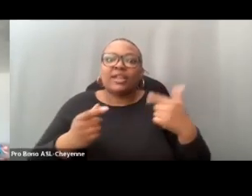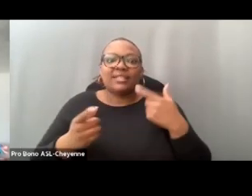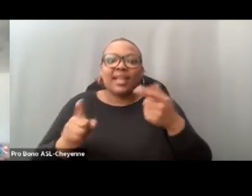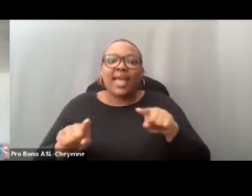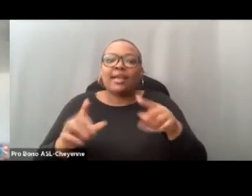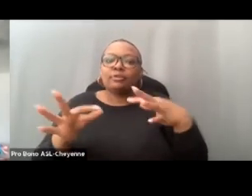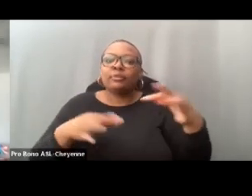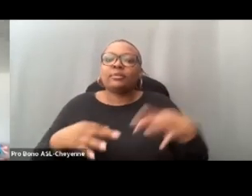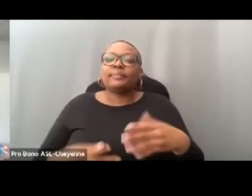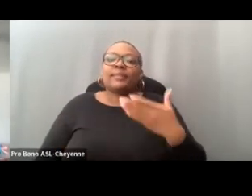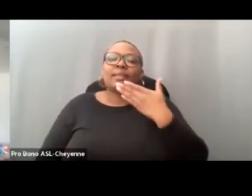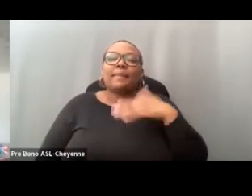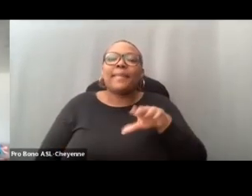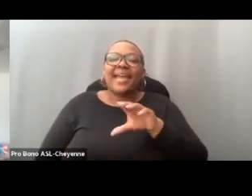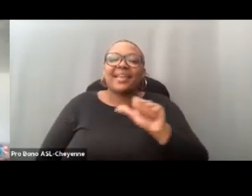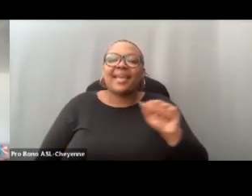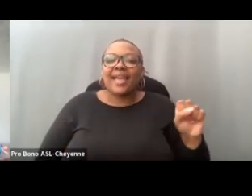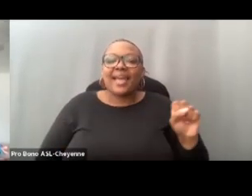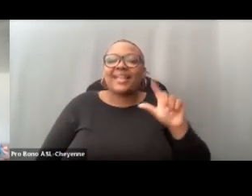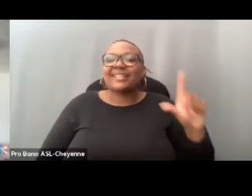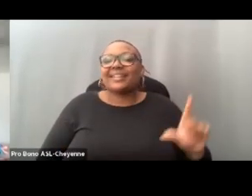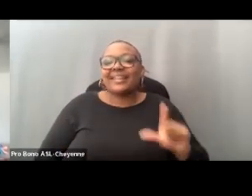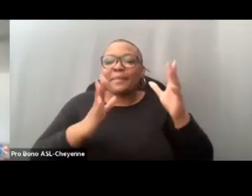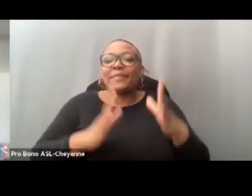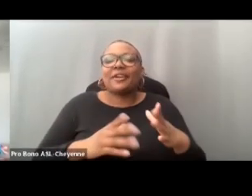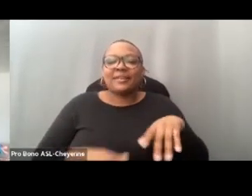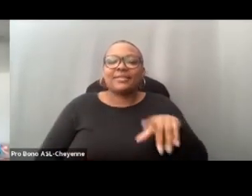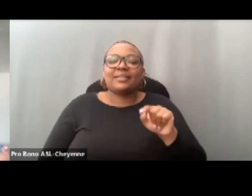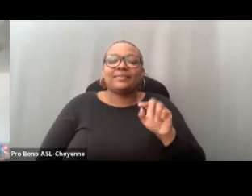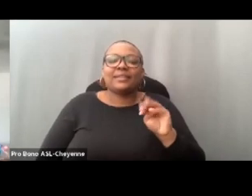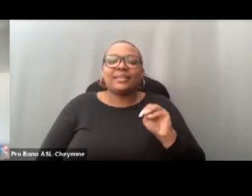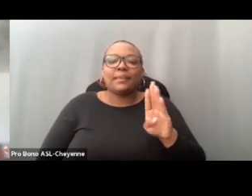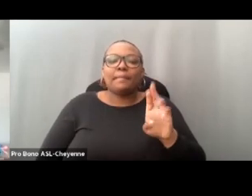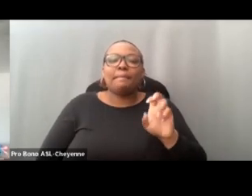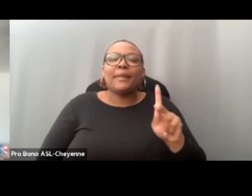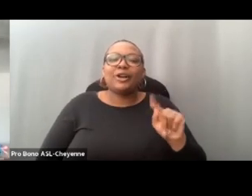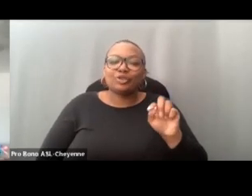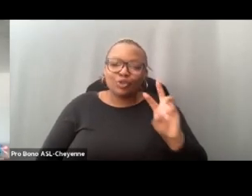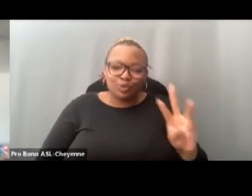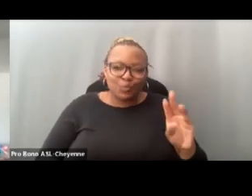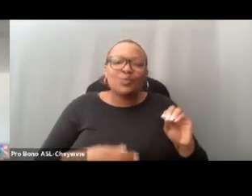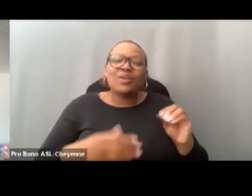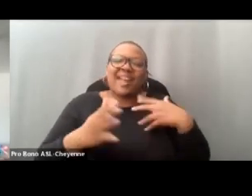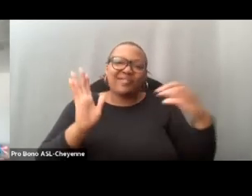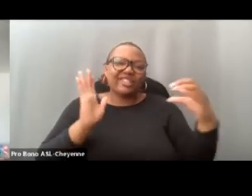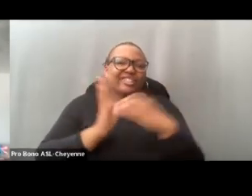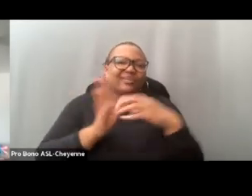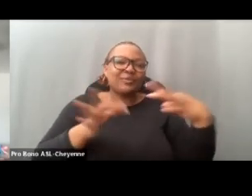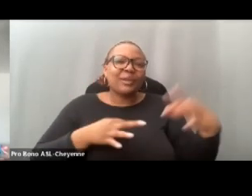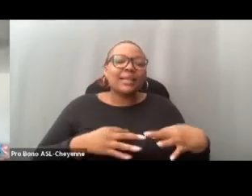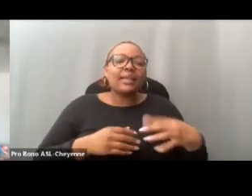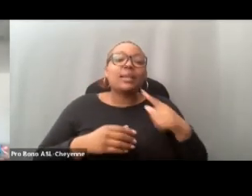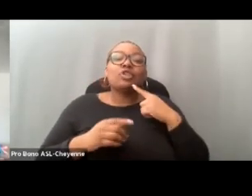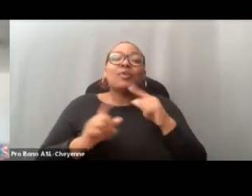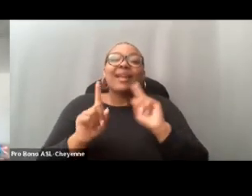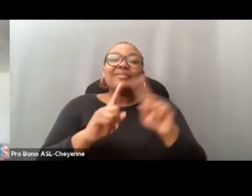"The Badass Librarians of Timbuktu." So we had all of these cultural leaders of Mali together